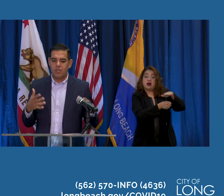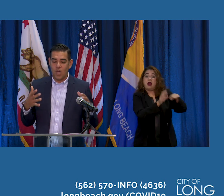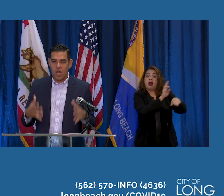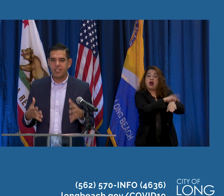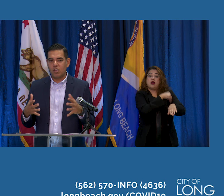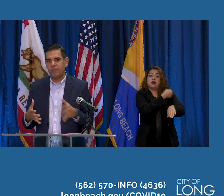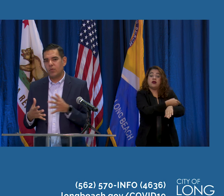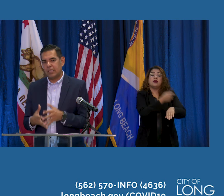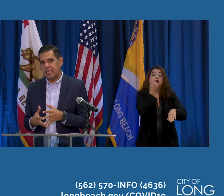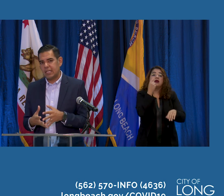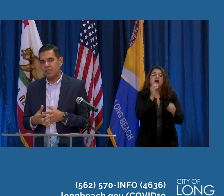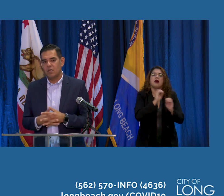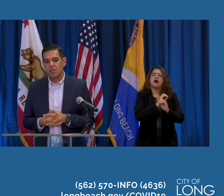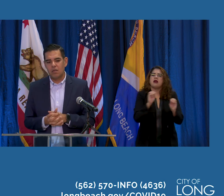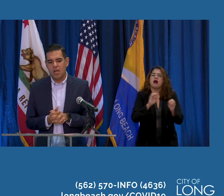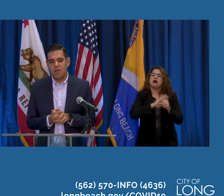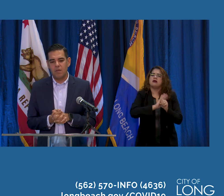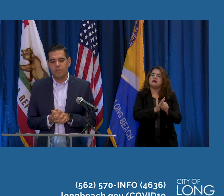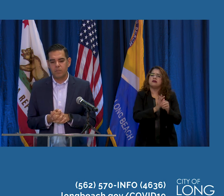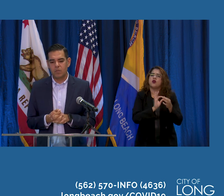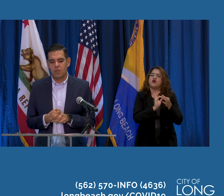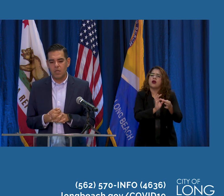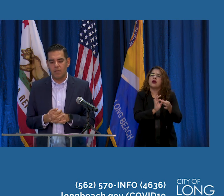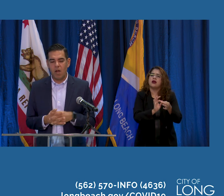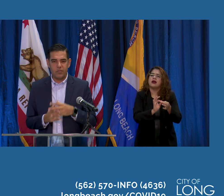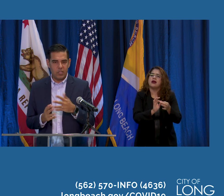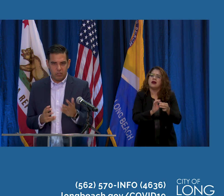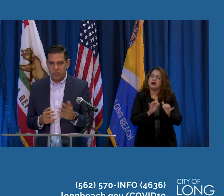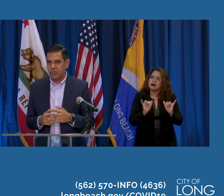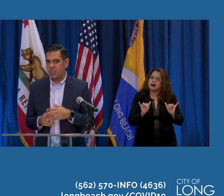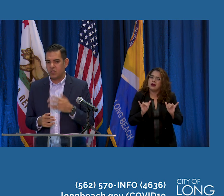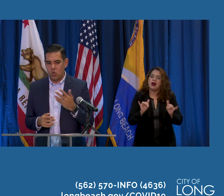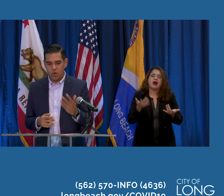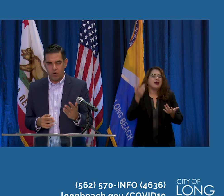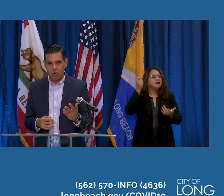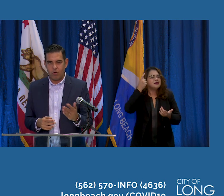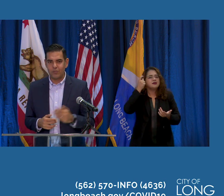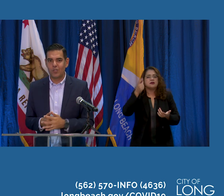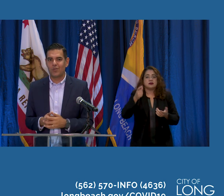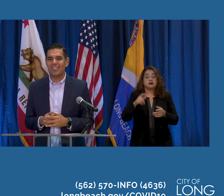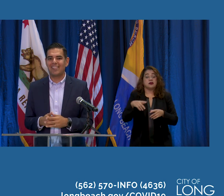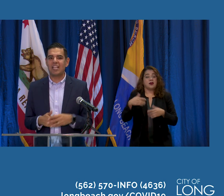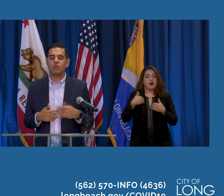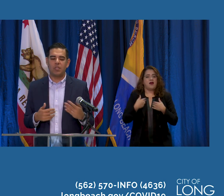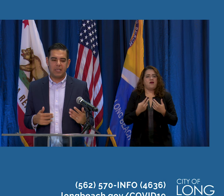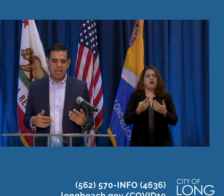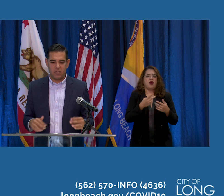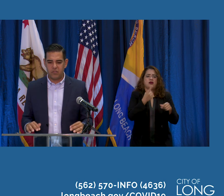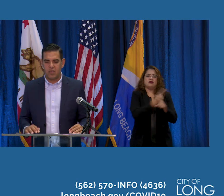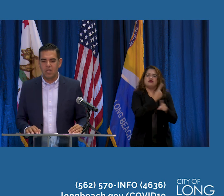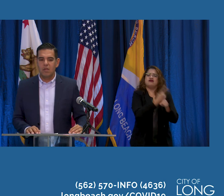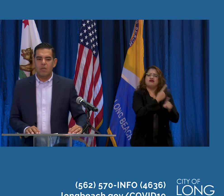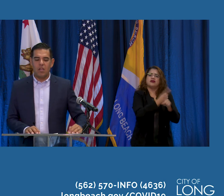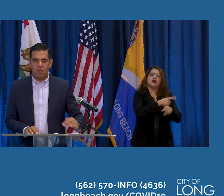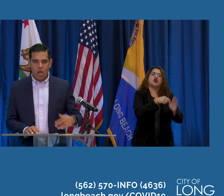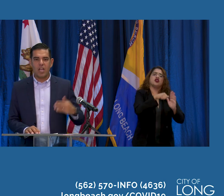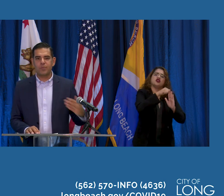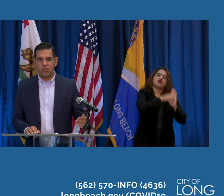non-COVID related, obviously illnesses or surgeries and that's really because hospitals